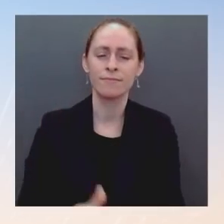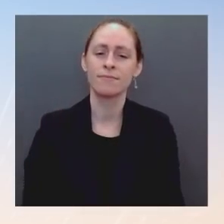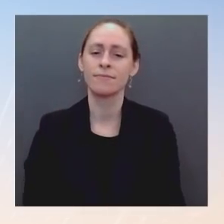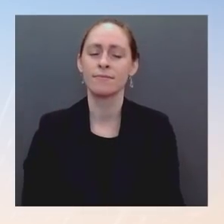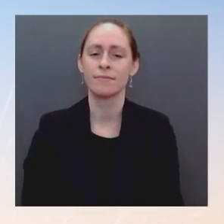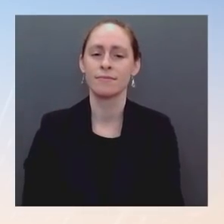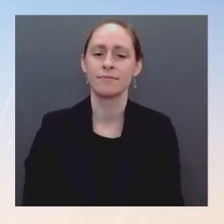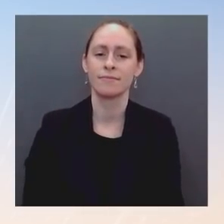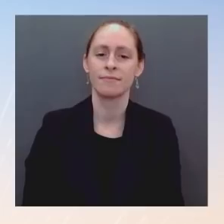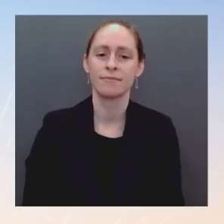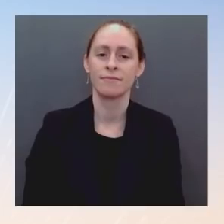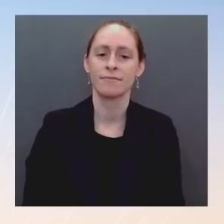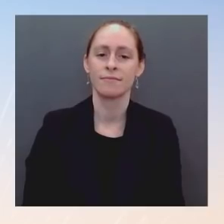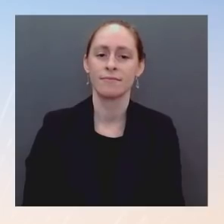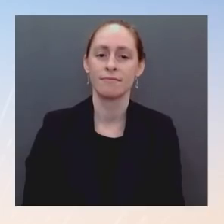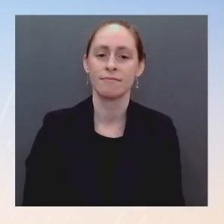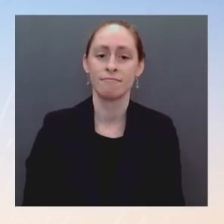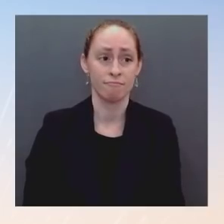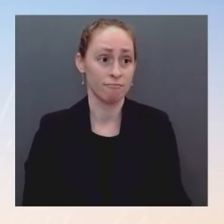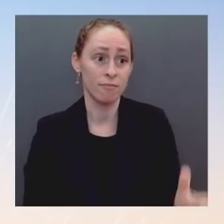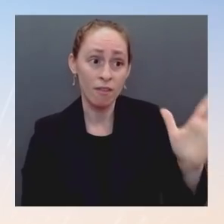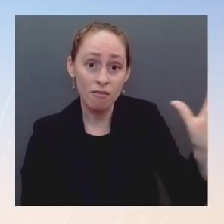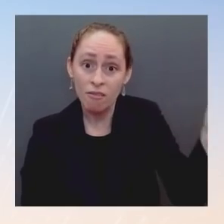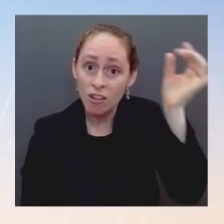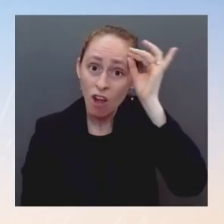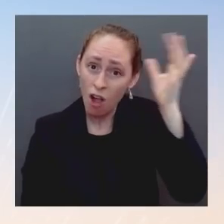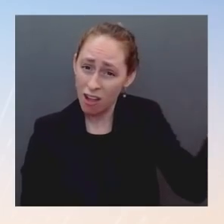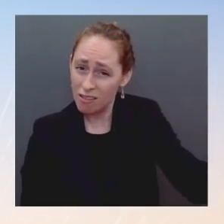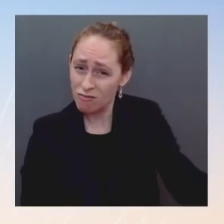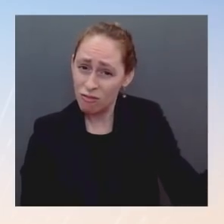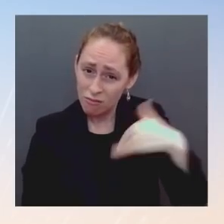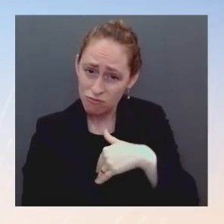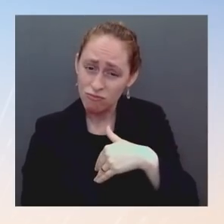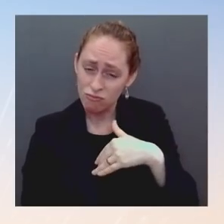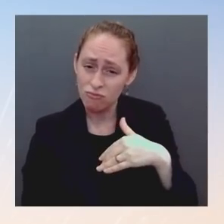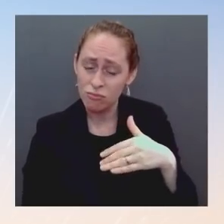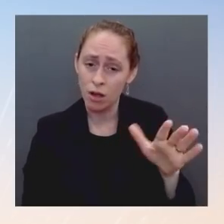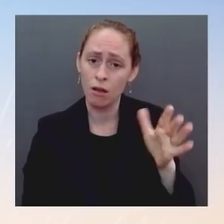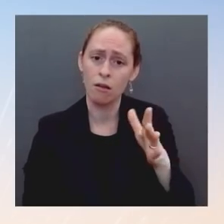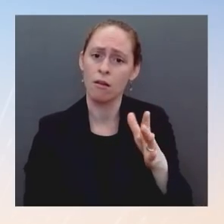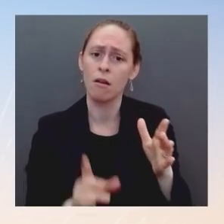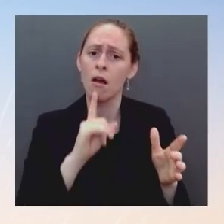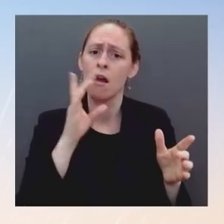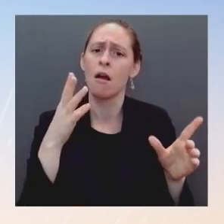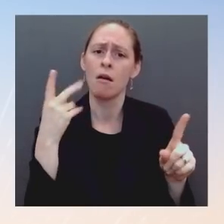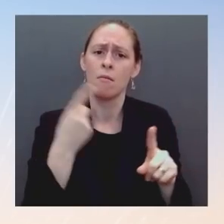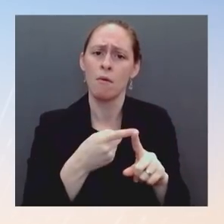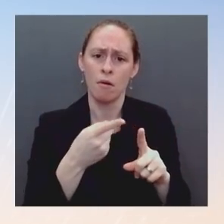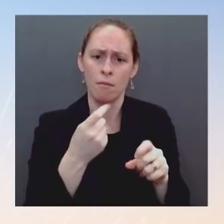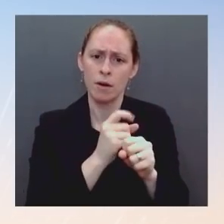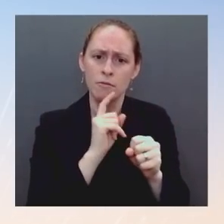who bring to bear the strongest records, credentials, and abilities that anyone could have for this role. I think, as the President views it,